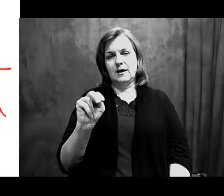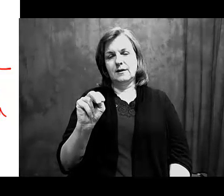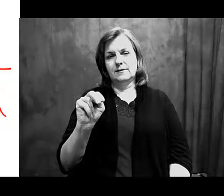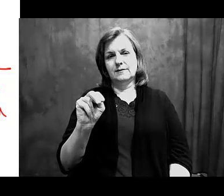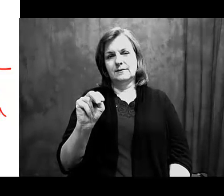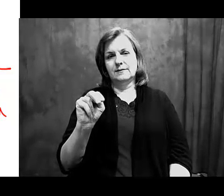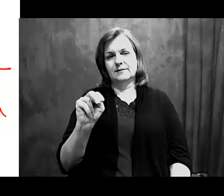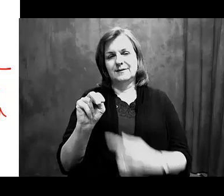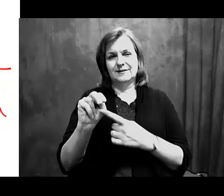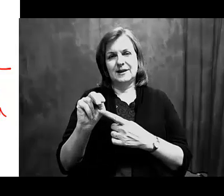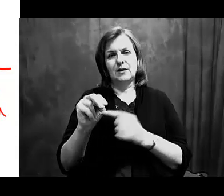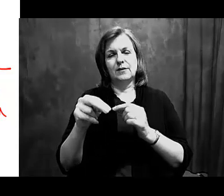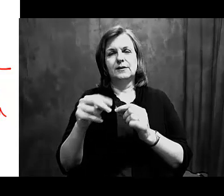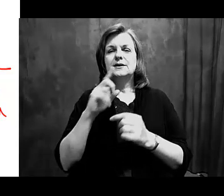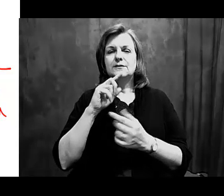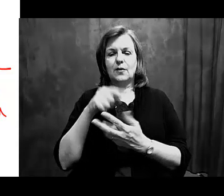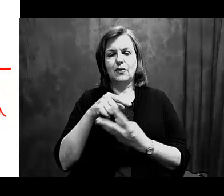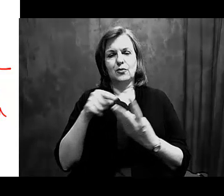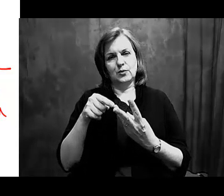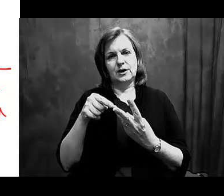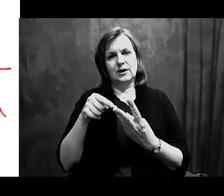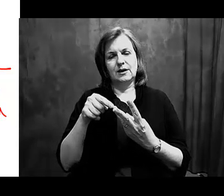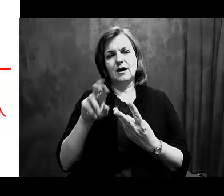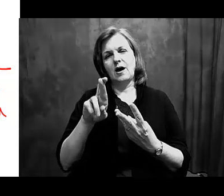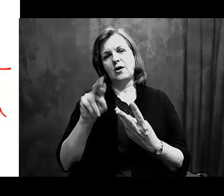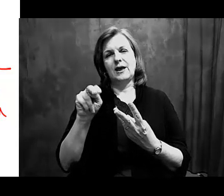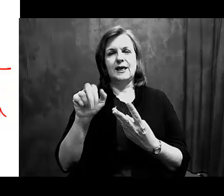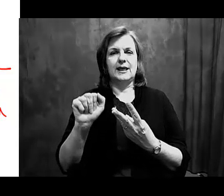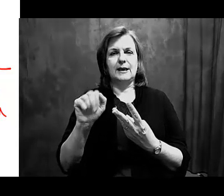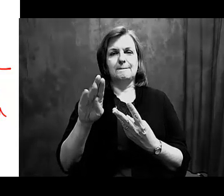codon is three RNA bases